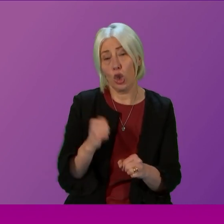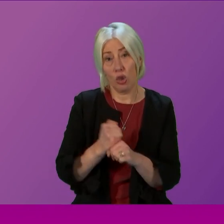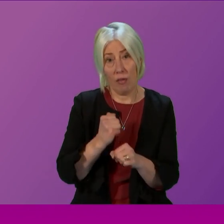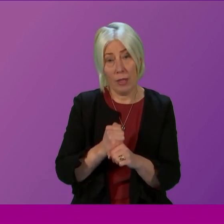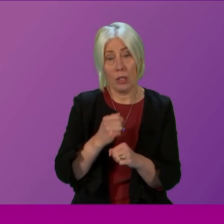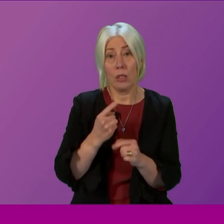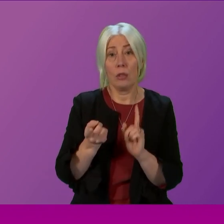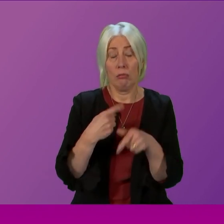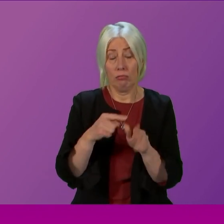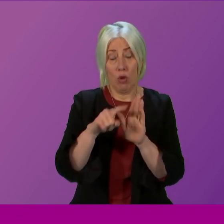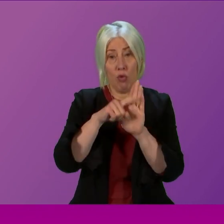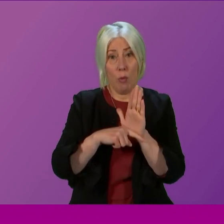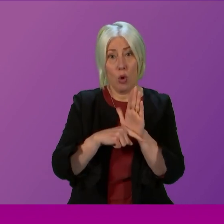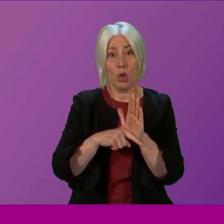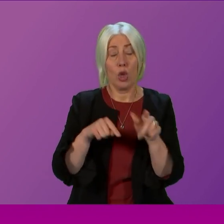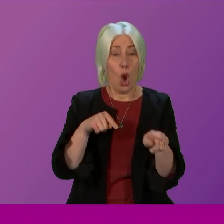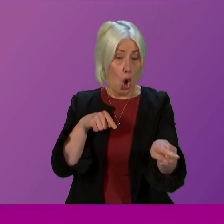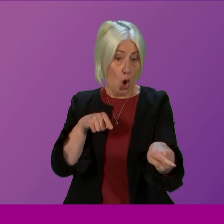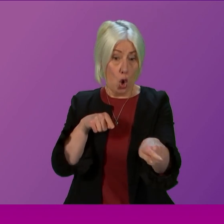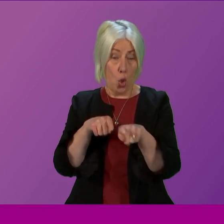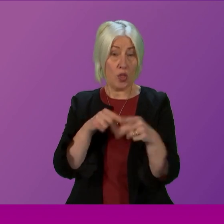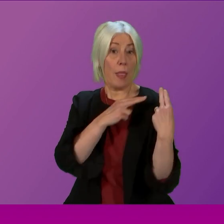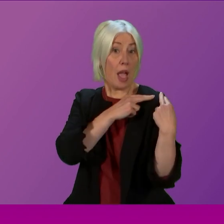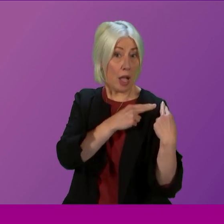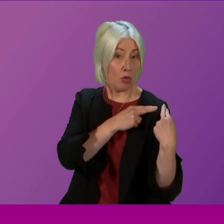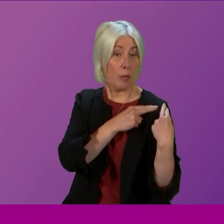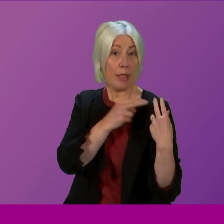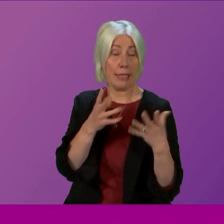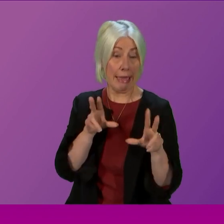“Closing the Accountability Gap”, published by the National Autistic Society Scotland.